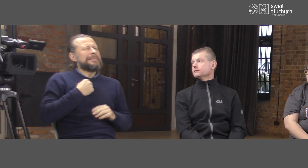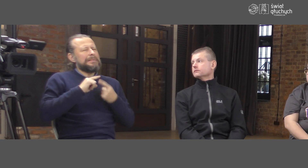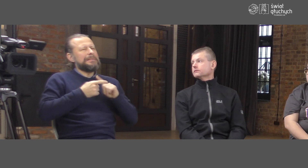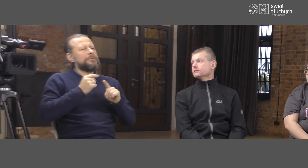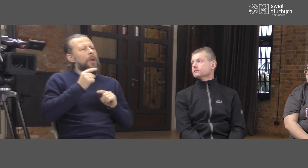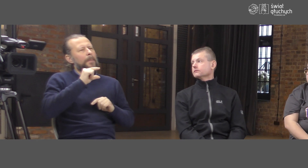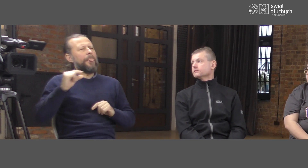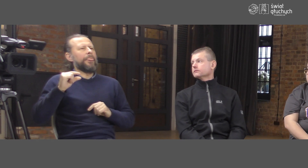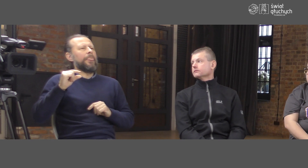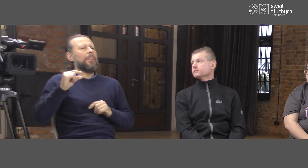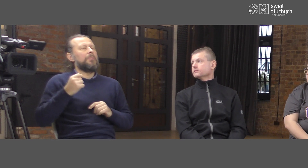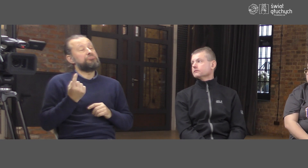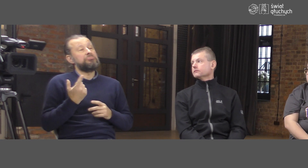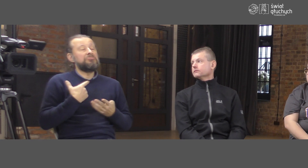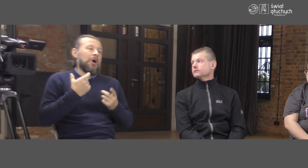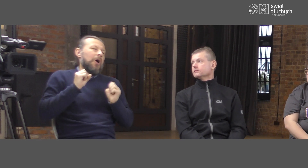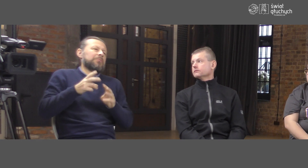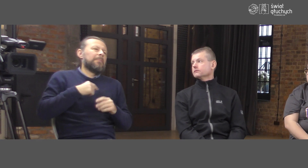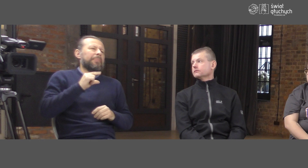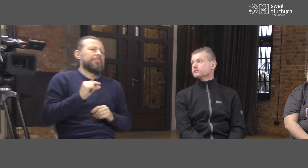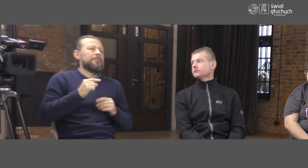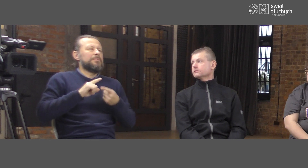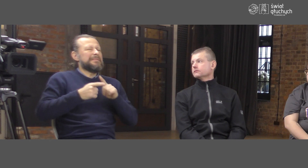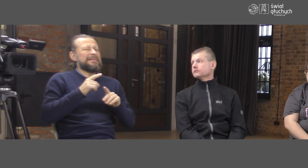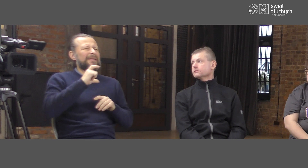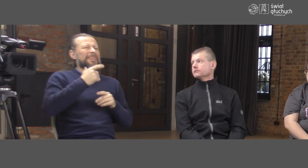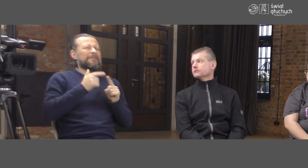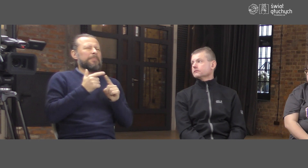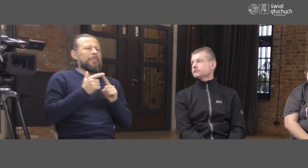According to grammar, it should be lowercase — OK.